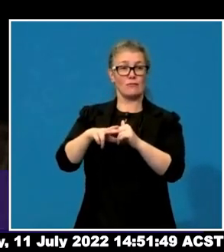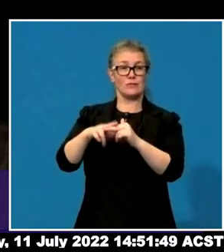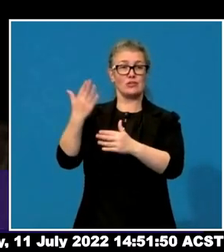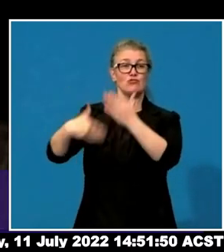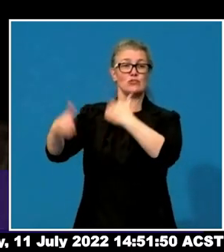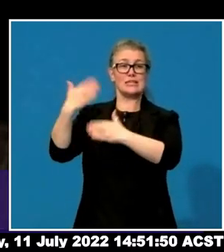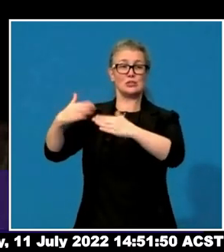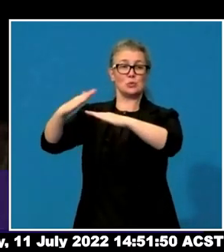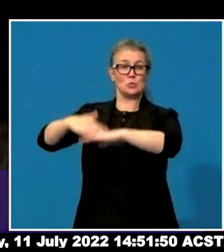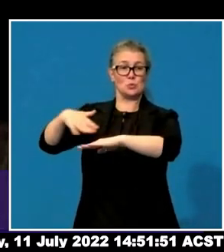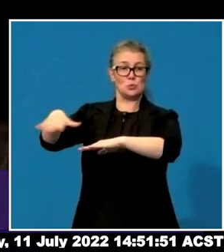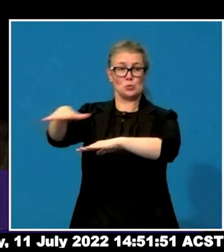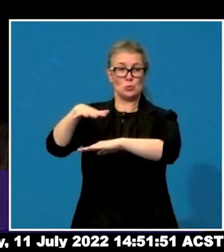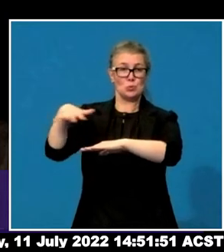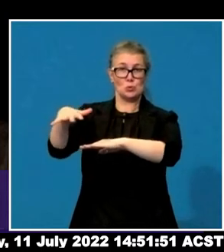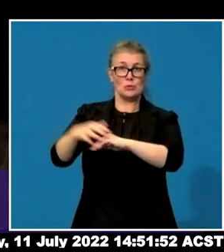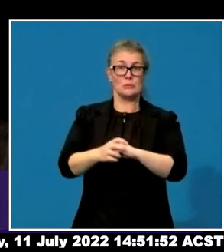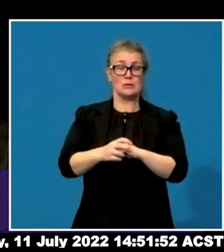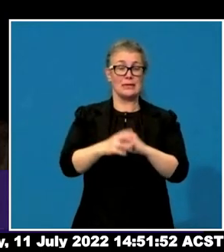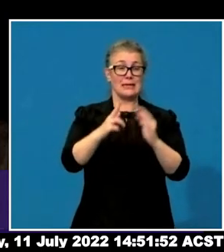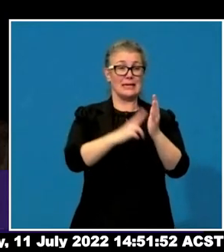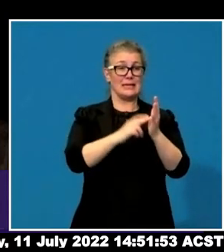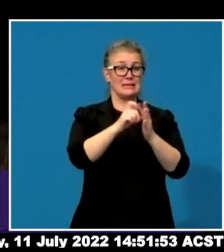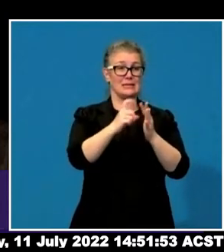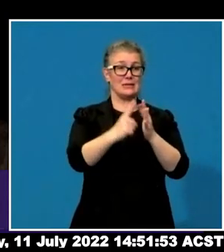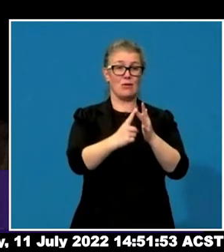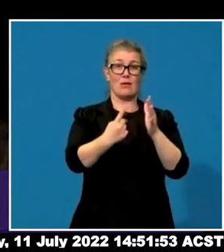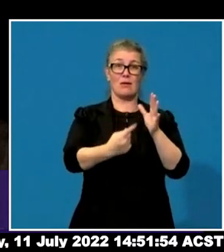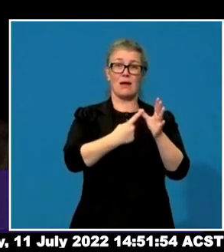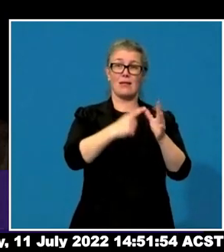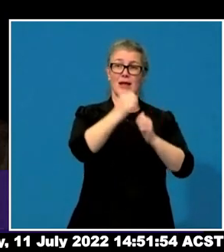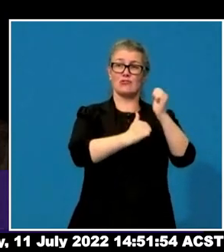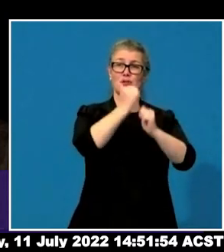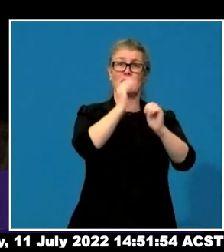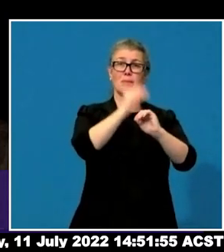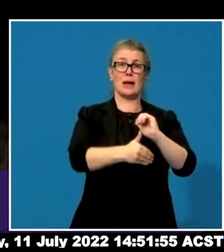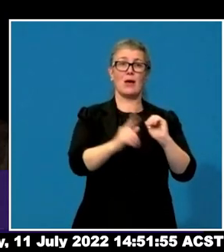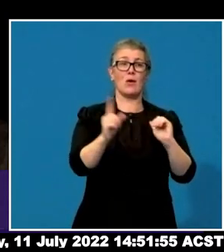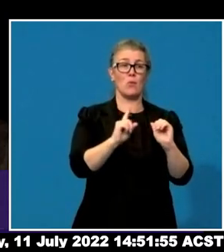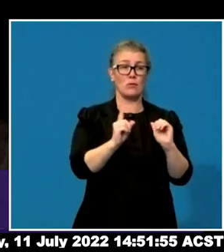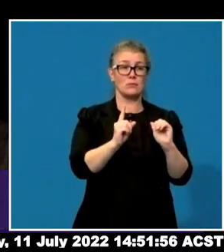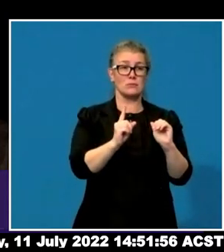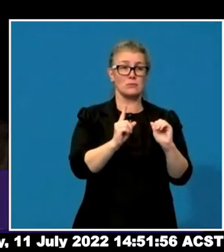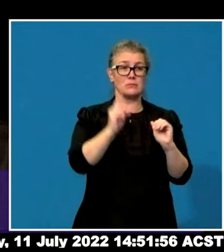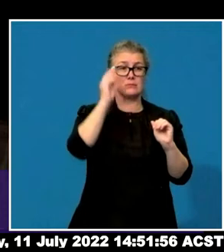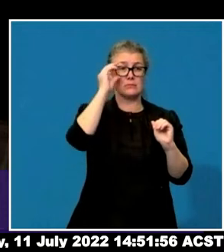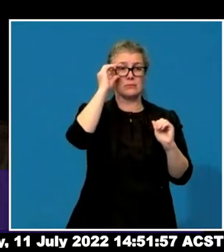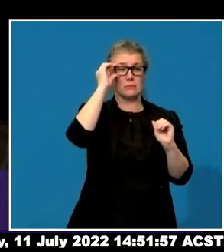The NDIS is structured around the idea that society should be 'less for' and 'more with'